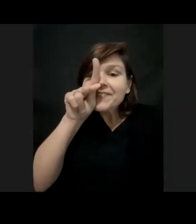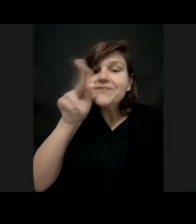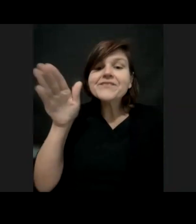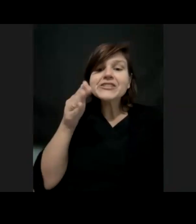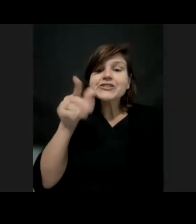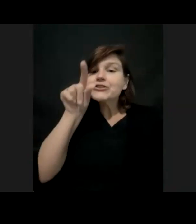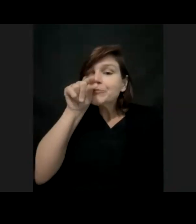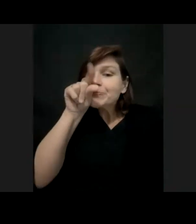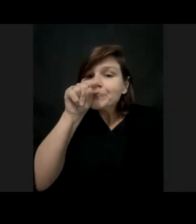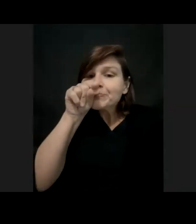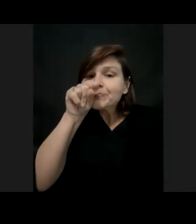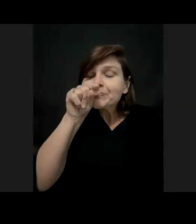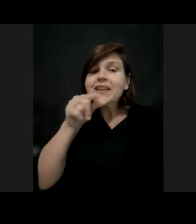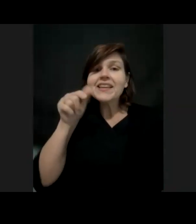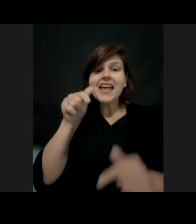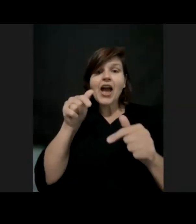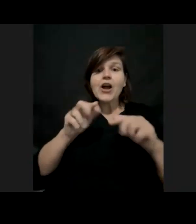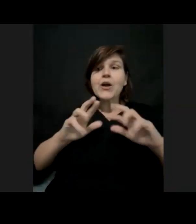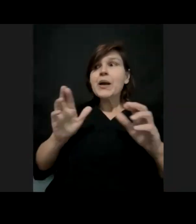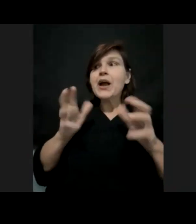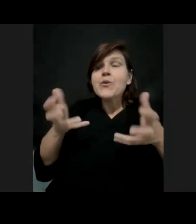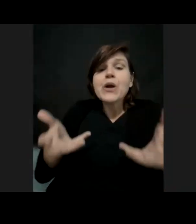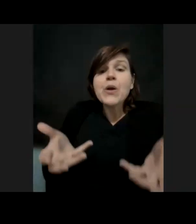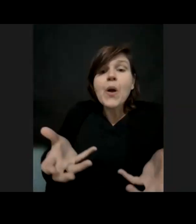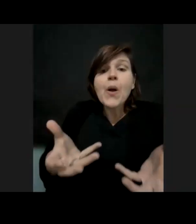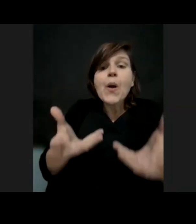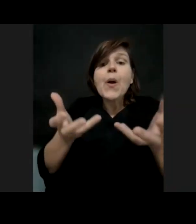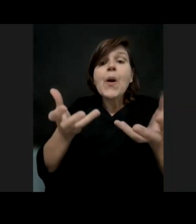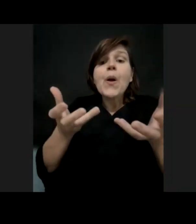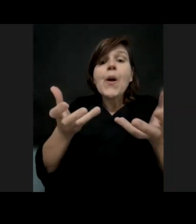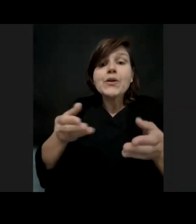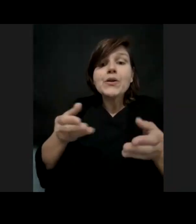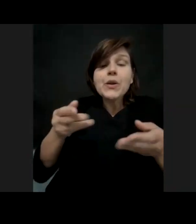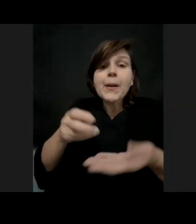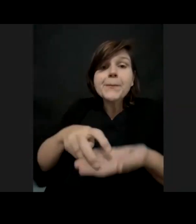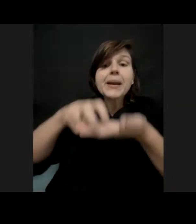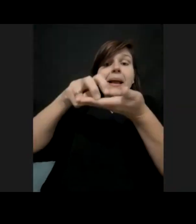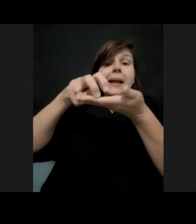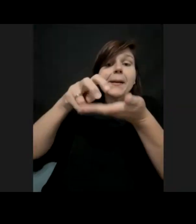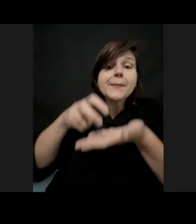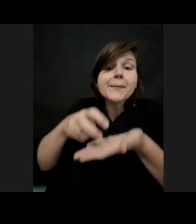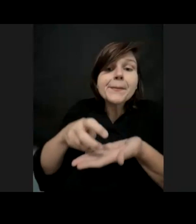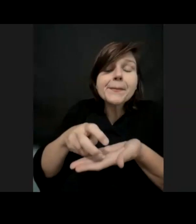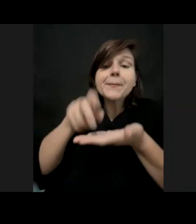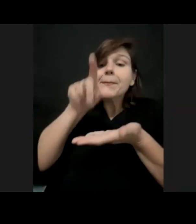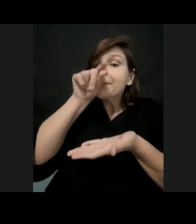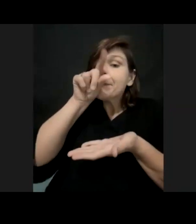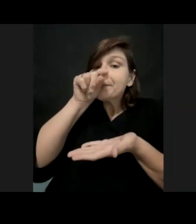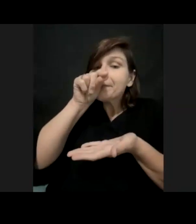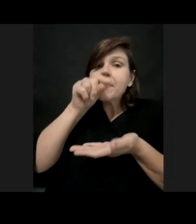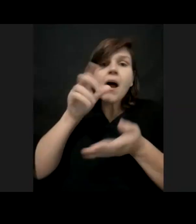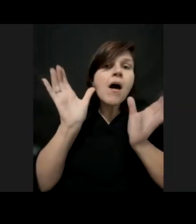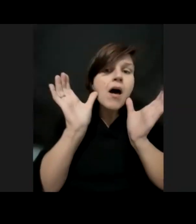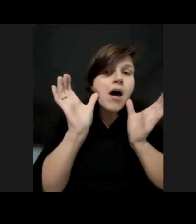Fabby was just about to lift Alishaaa the Kingfisher when they heard a sound! [gasp]